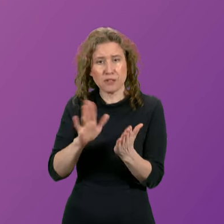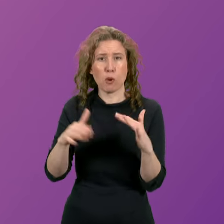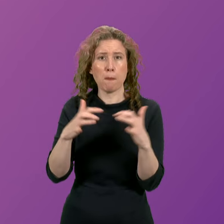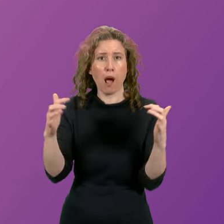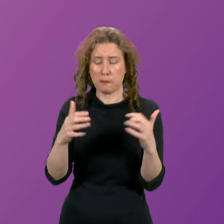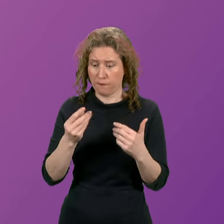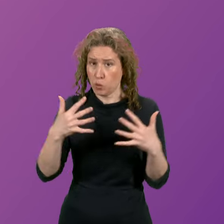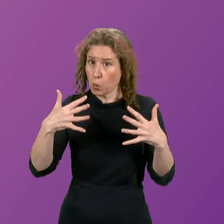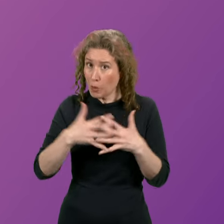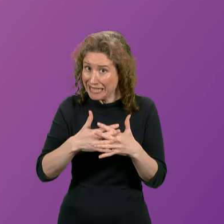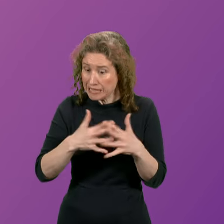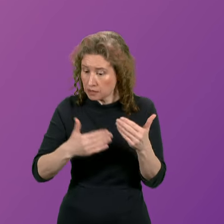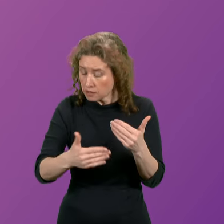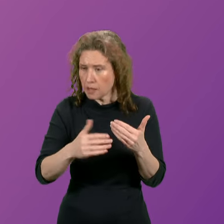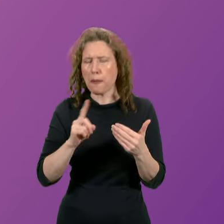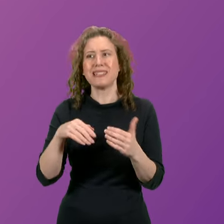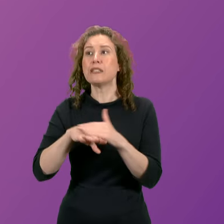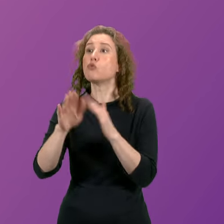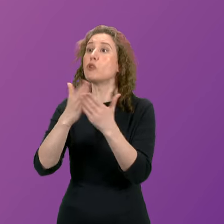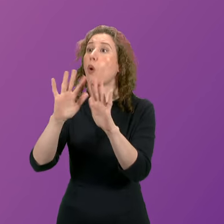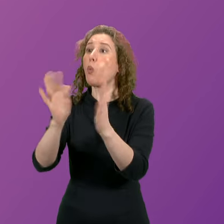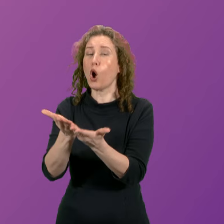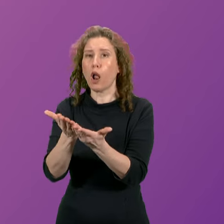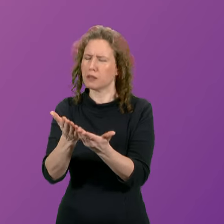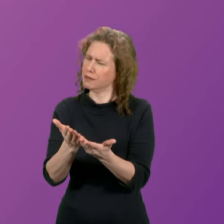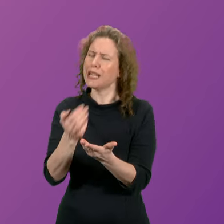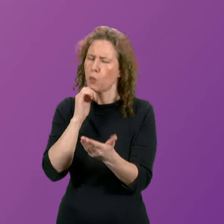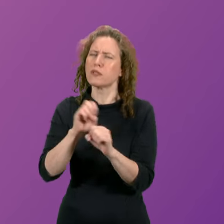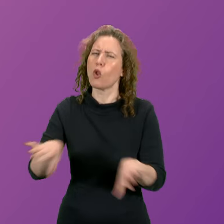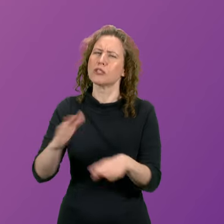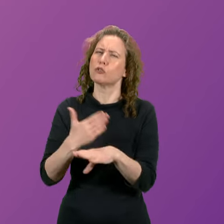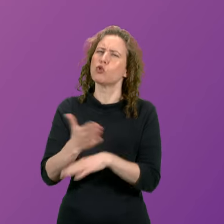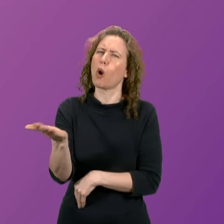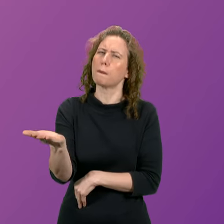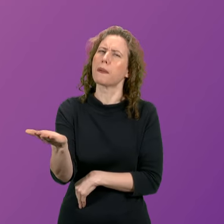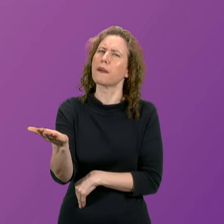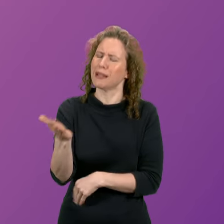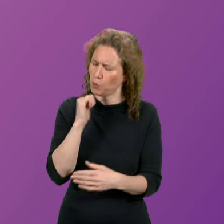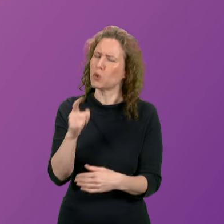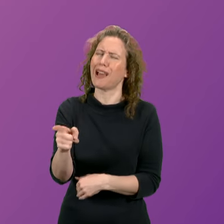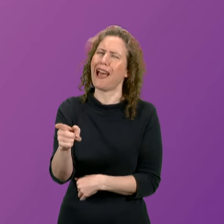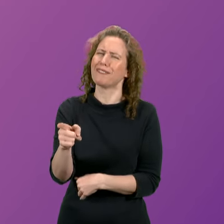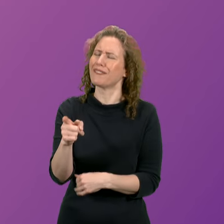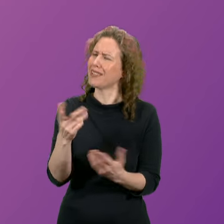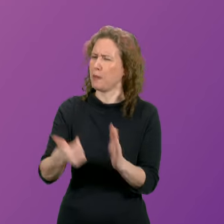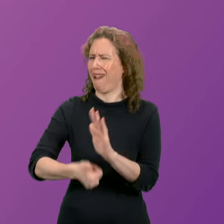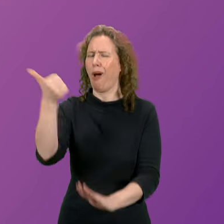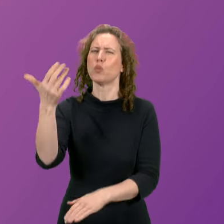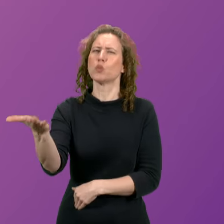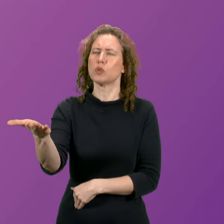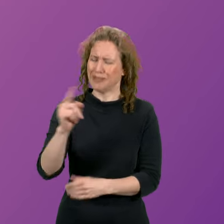a few weeks but, in the real world, he would have lost his job for what he did and what he claimed.